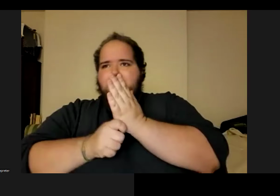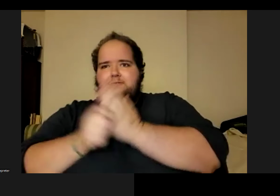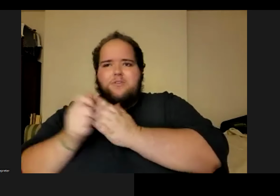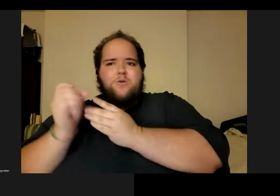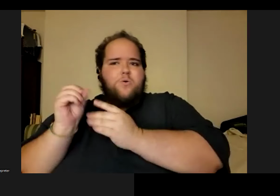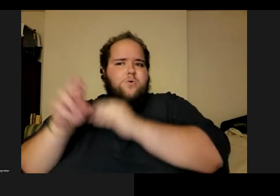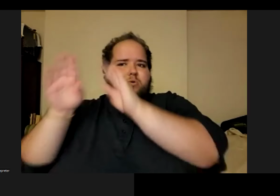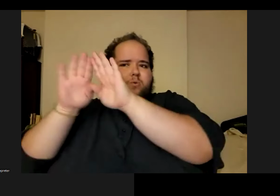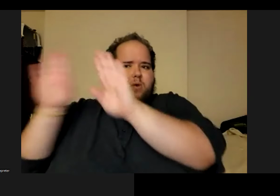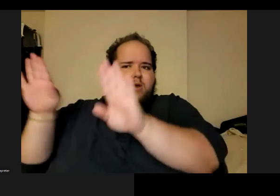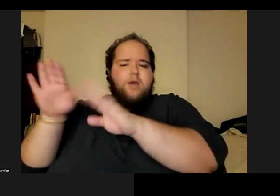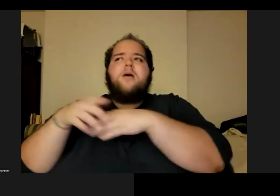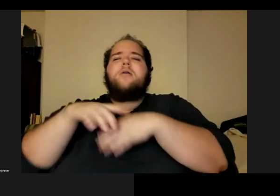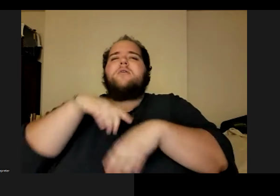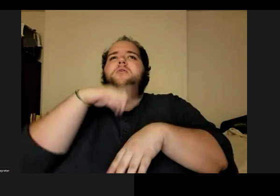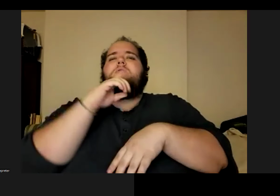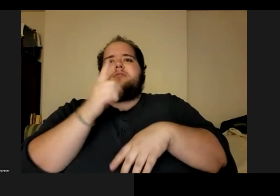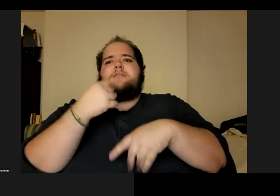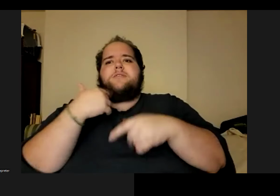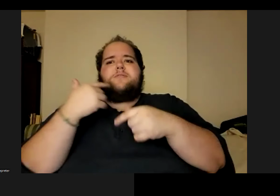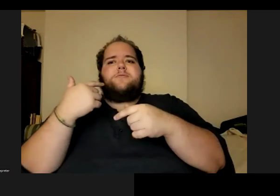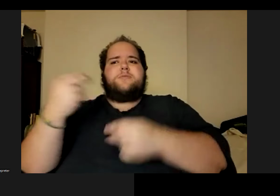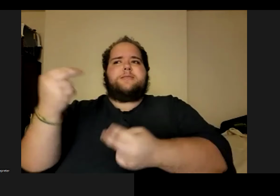So it's just trying to get people to connect to your work.